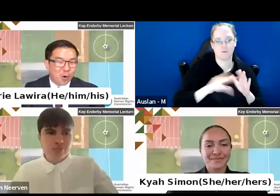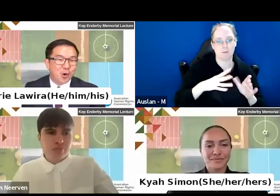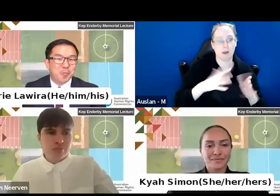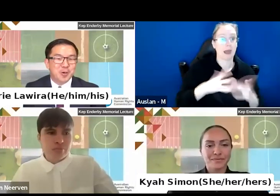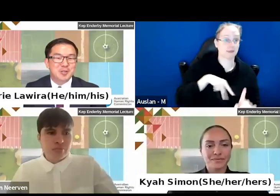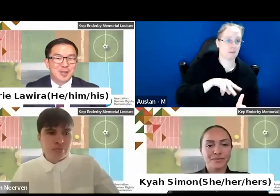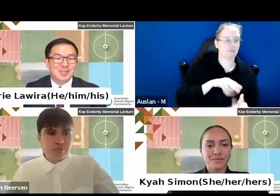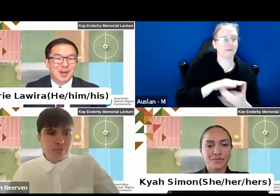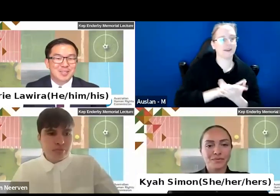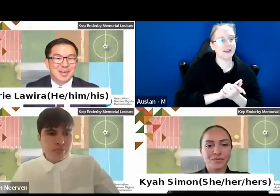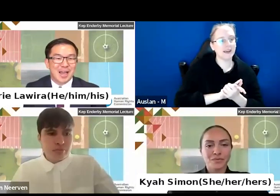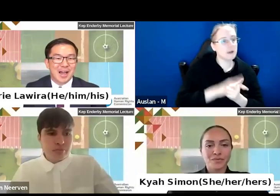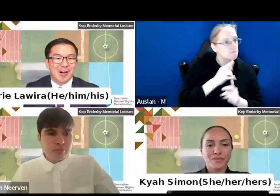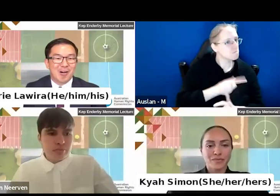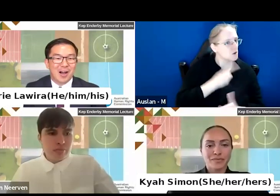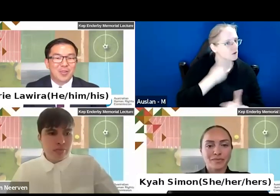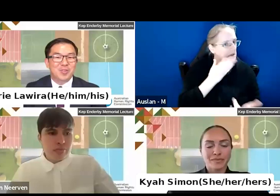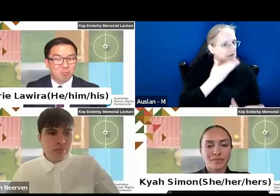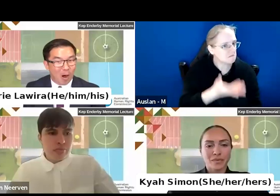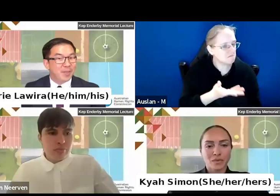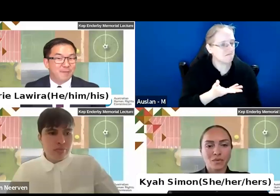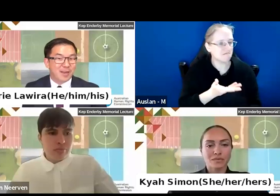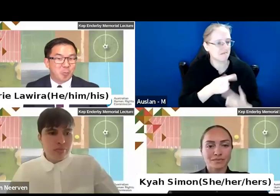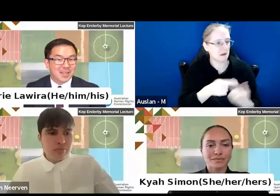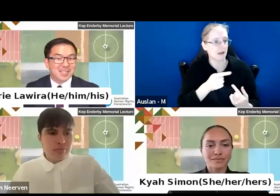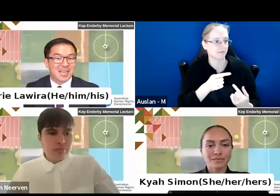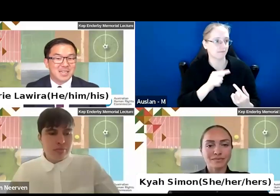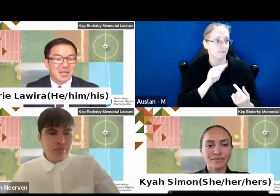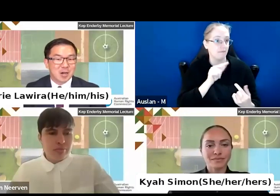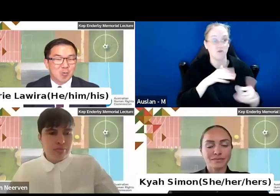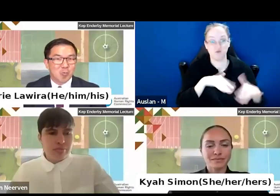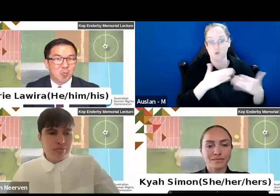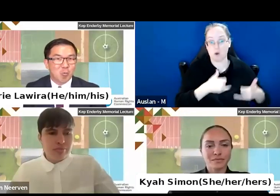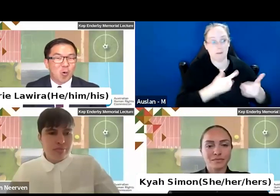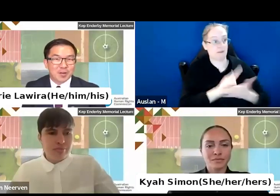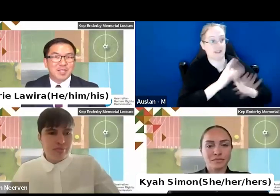What are your personal insights in how one the event went and what else